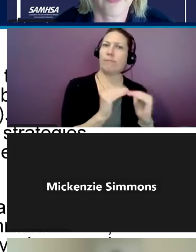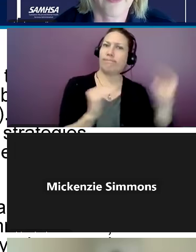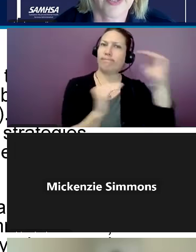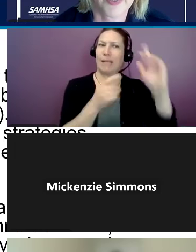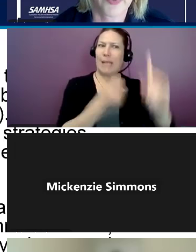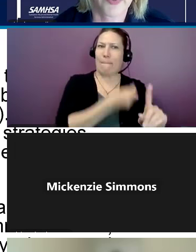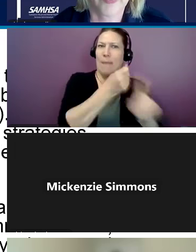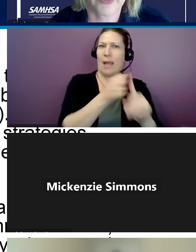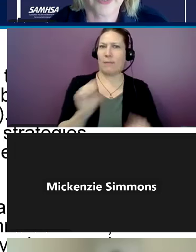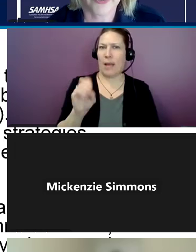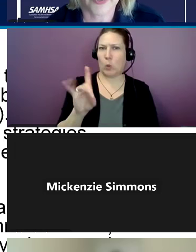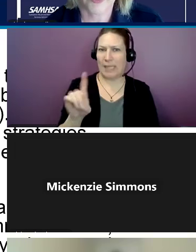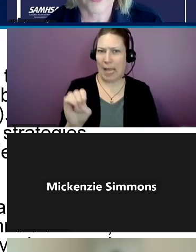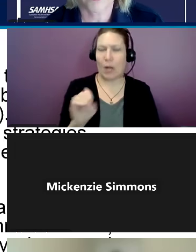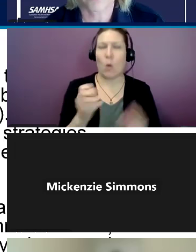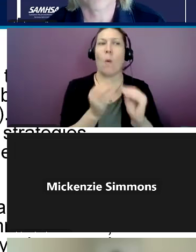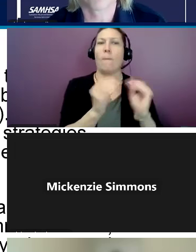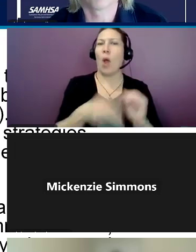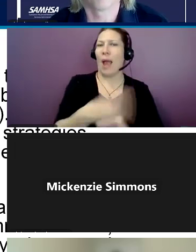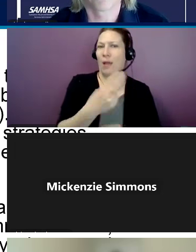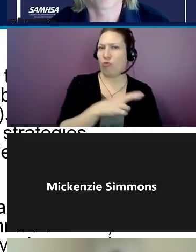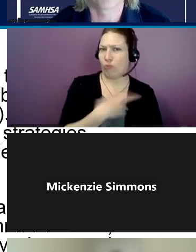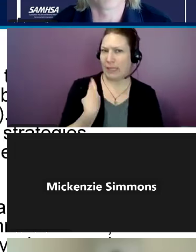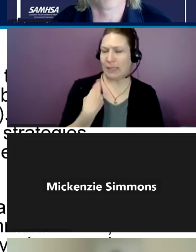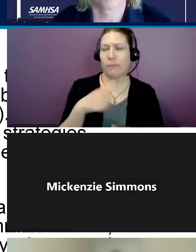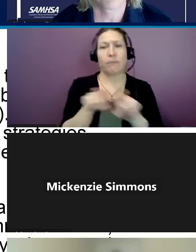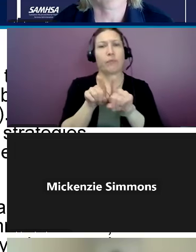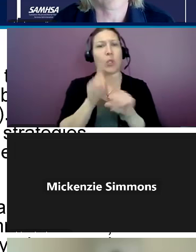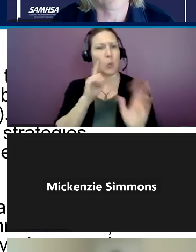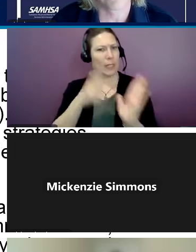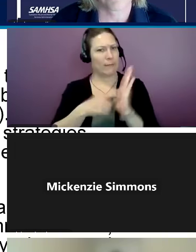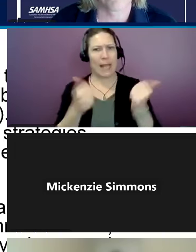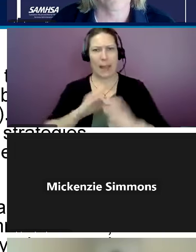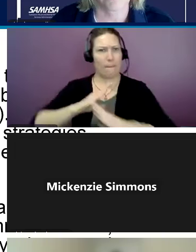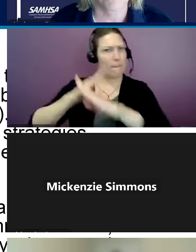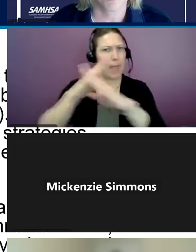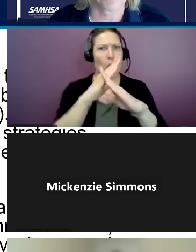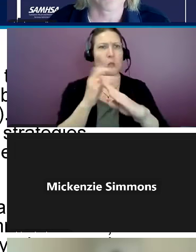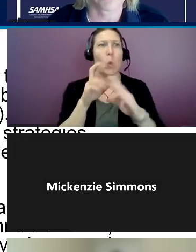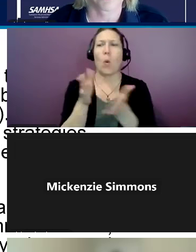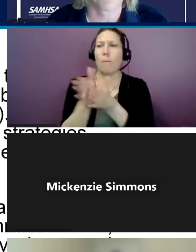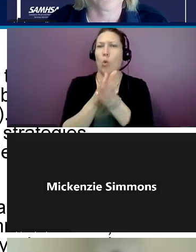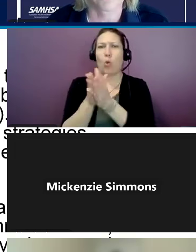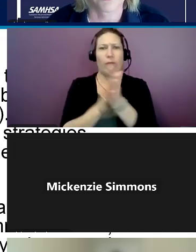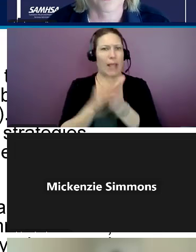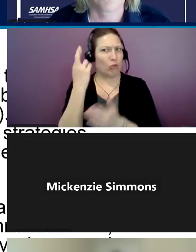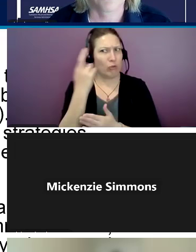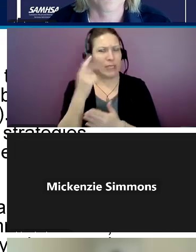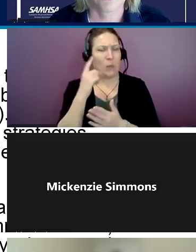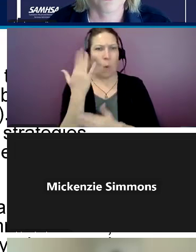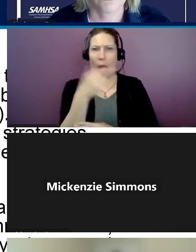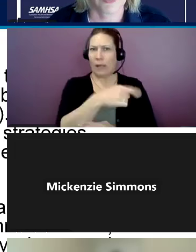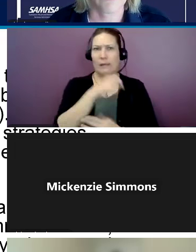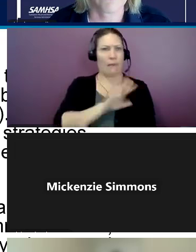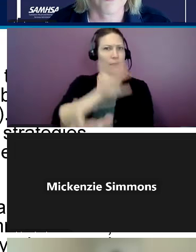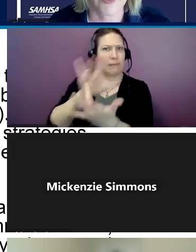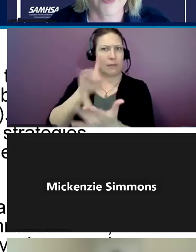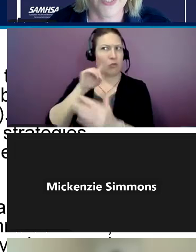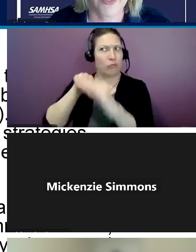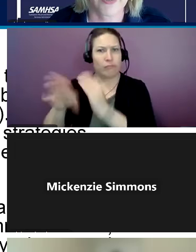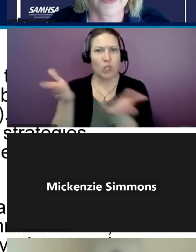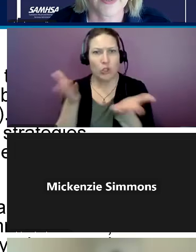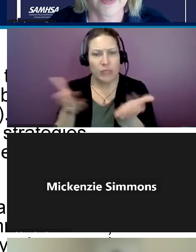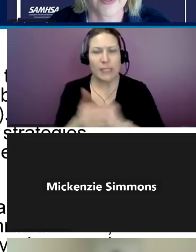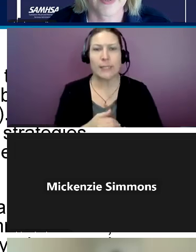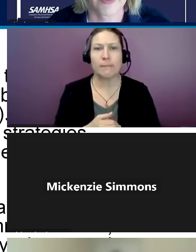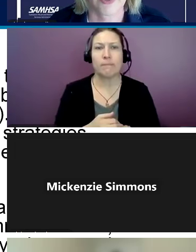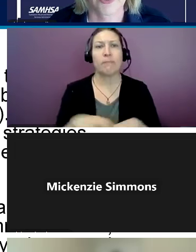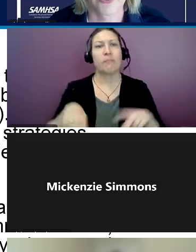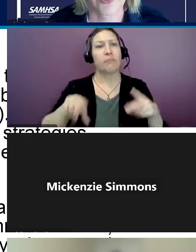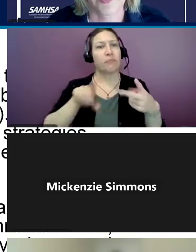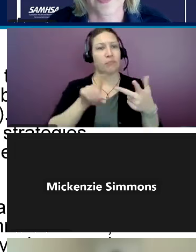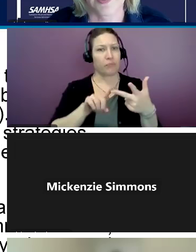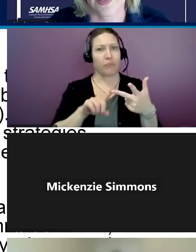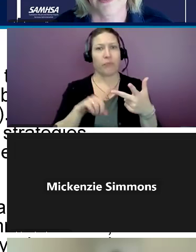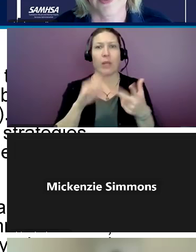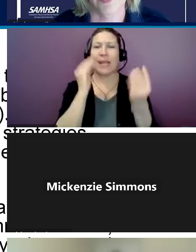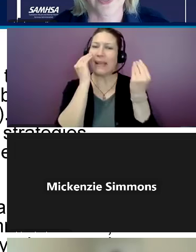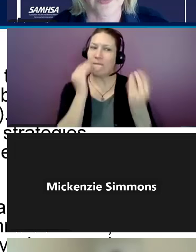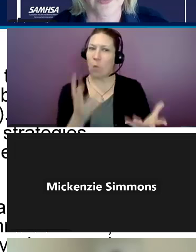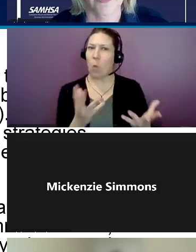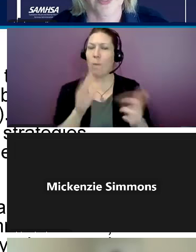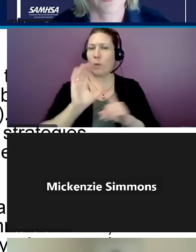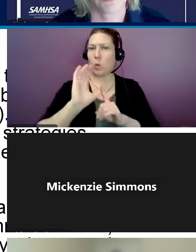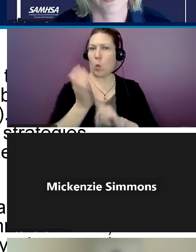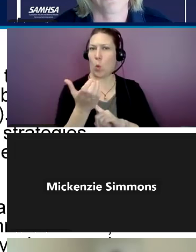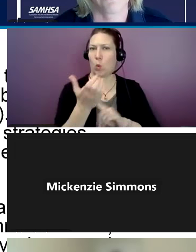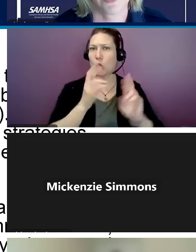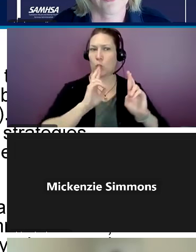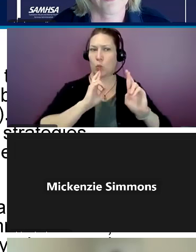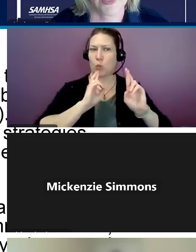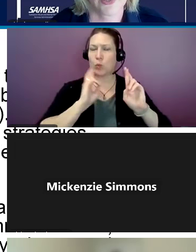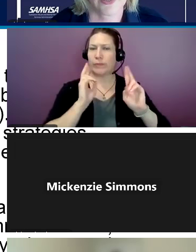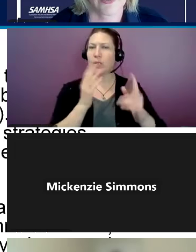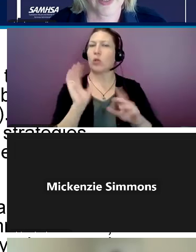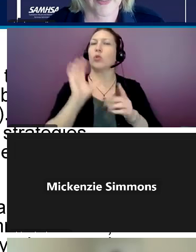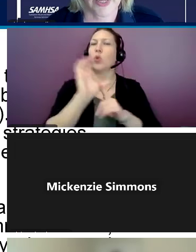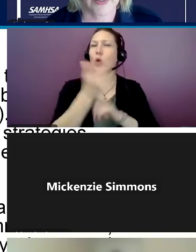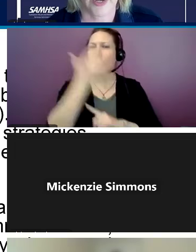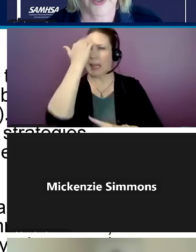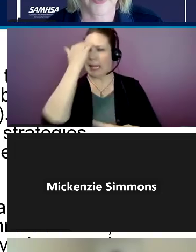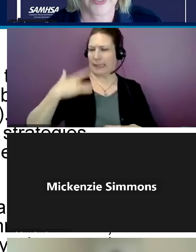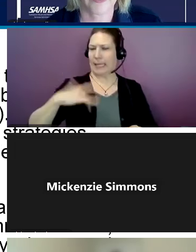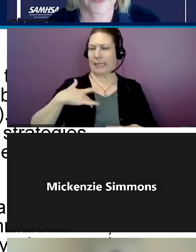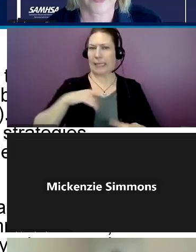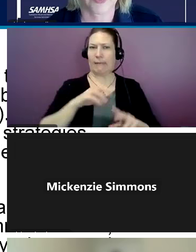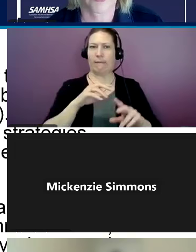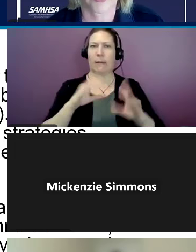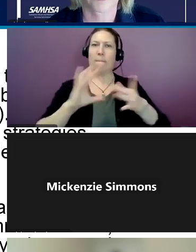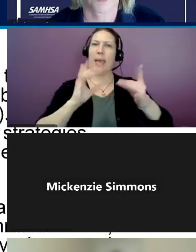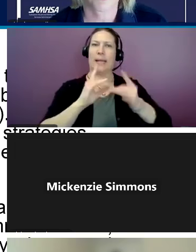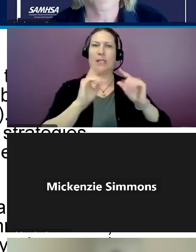To identify and explore barriers and motivators to accessing crisis services among these populations. To inform culturally sensitive, responsive, and effective messaging development